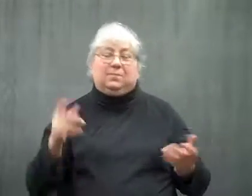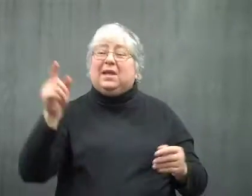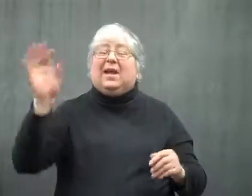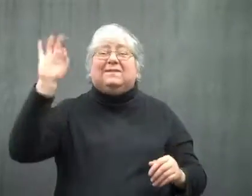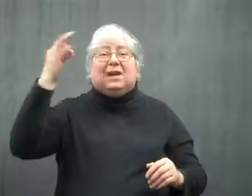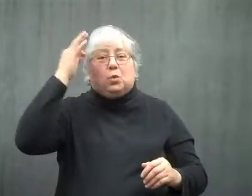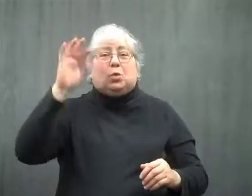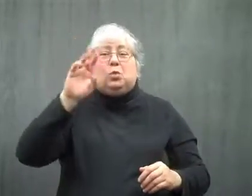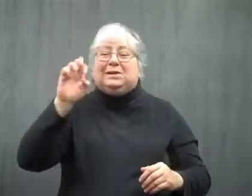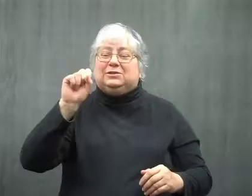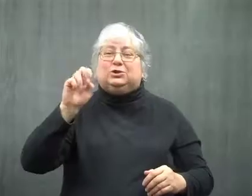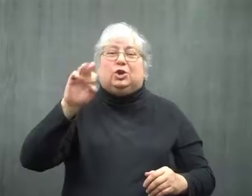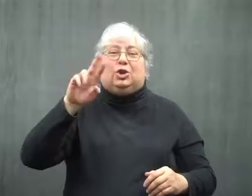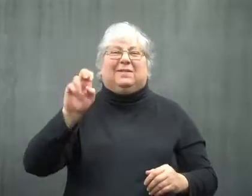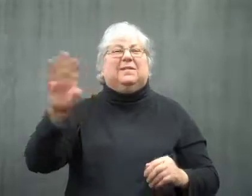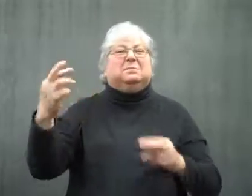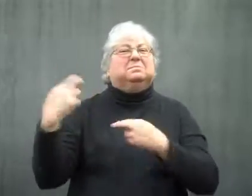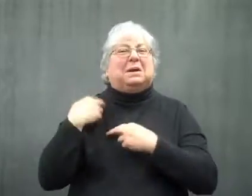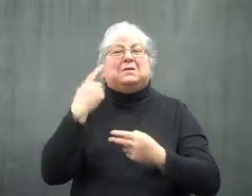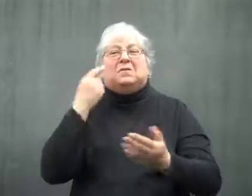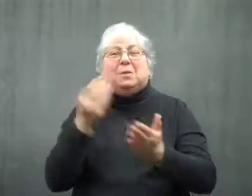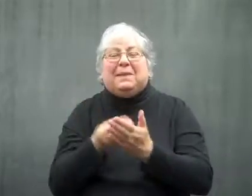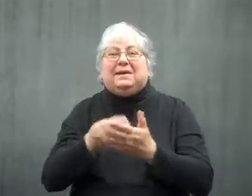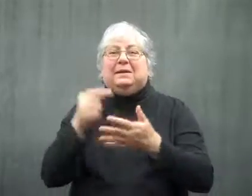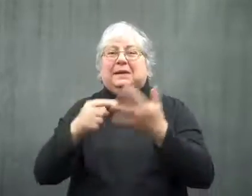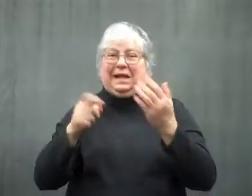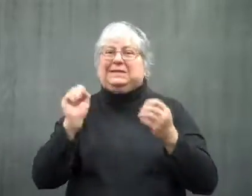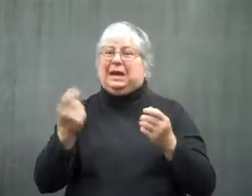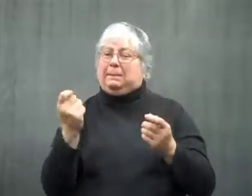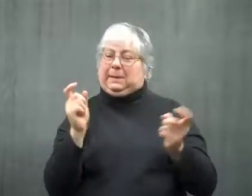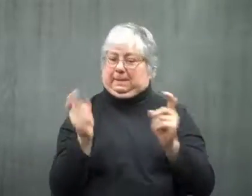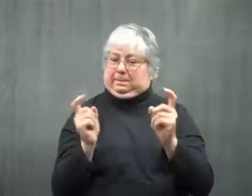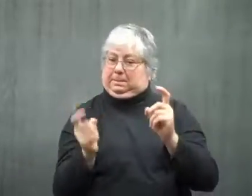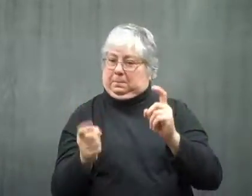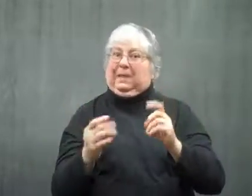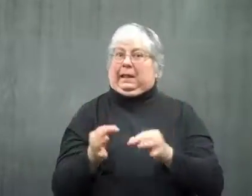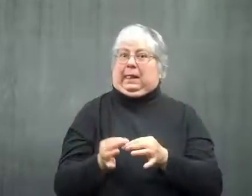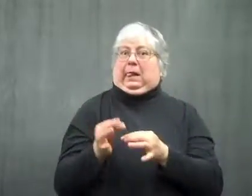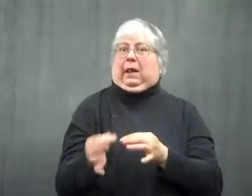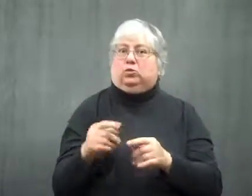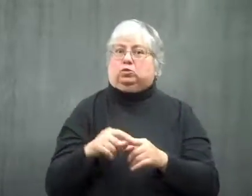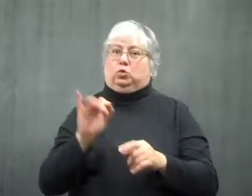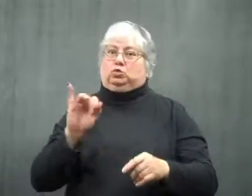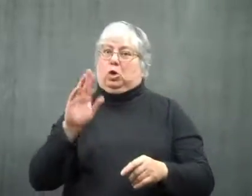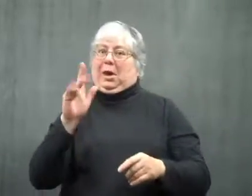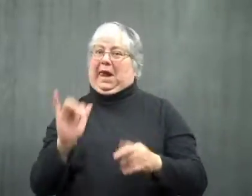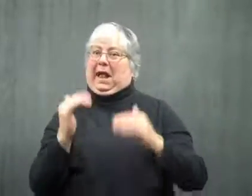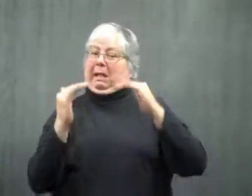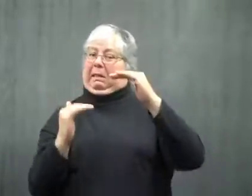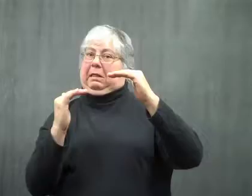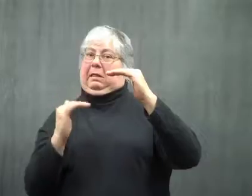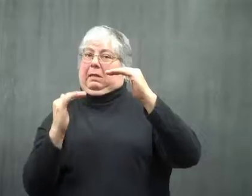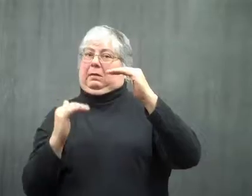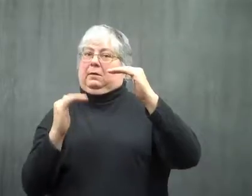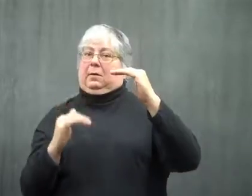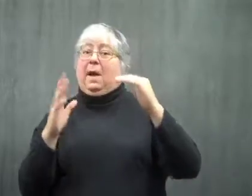The Federal Reserve may be able to tweak things to stave it off until July.